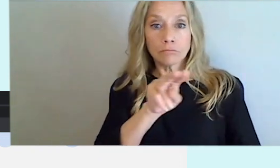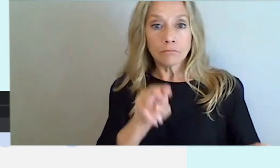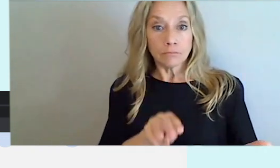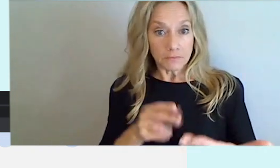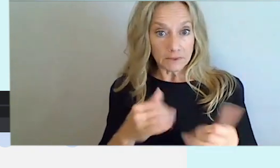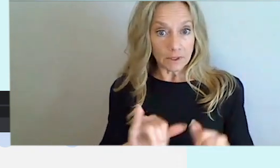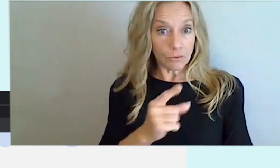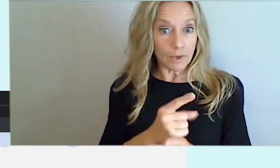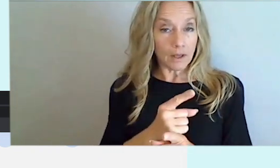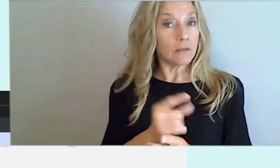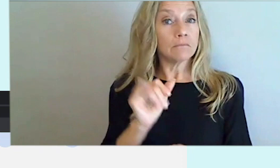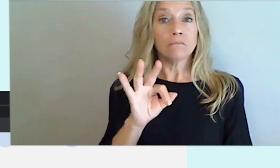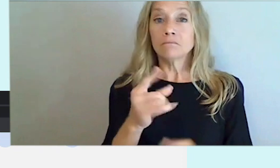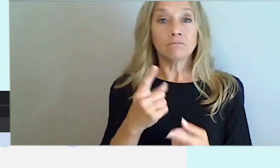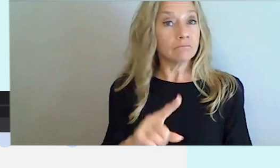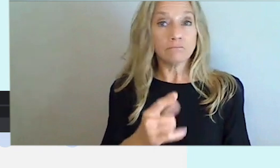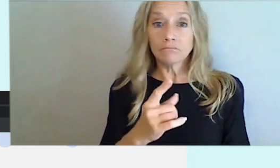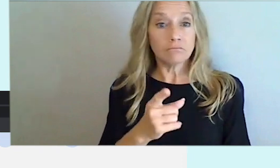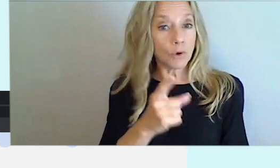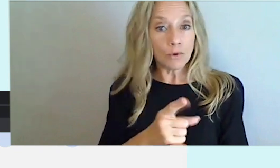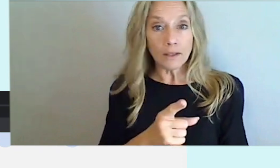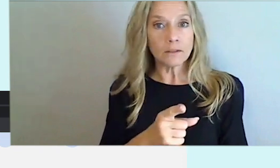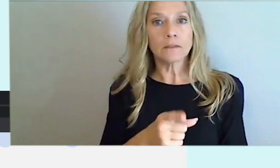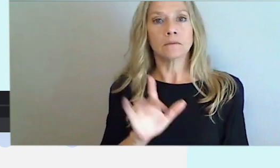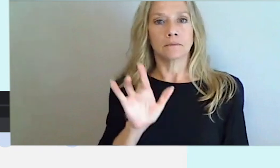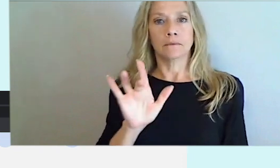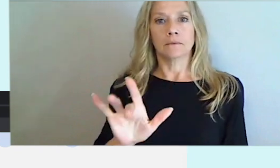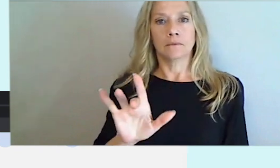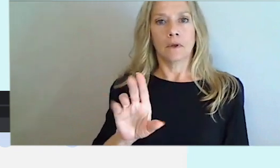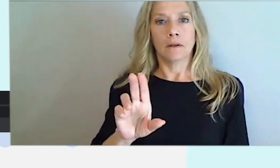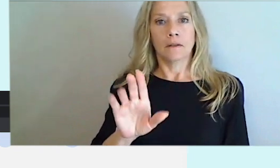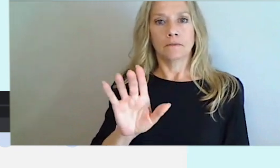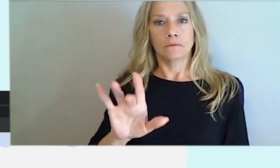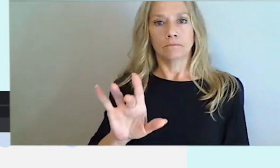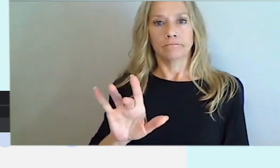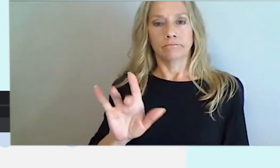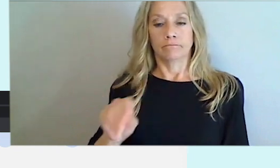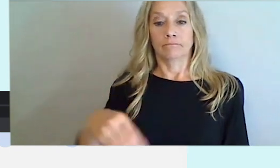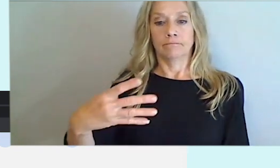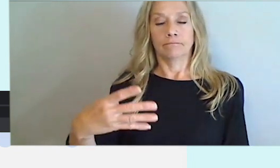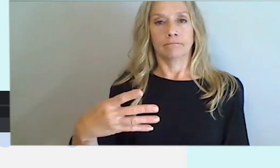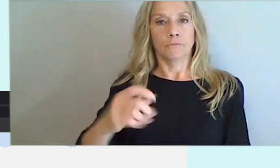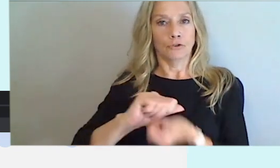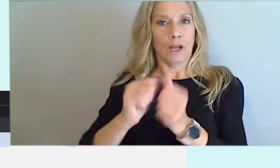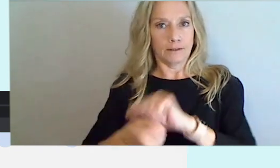Make updates using the dropdown selection. Once all information is correct, click next.